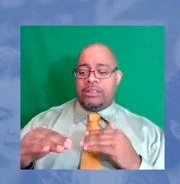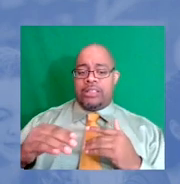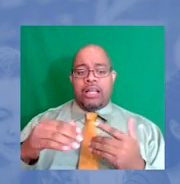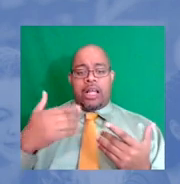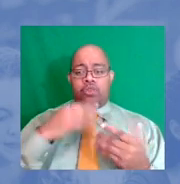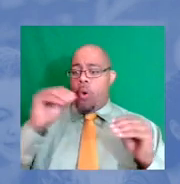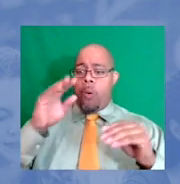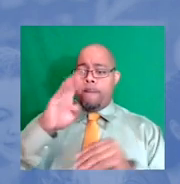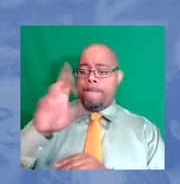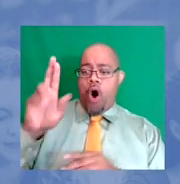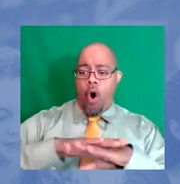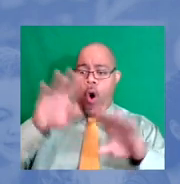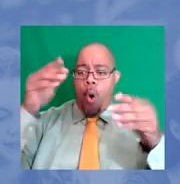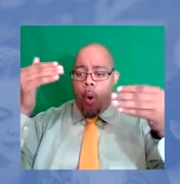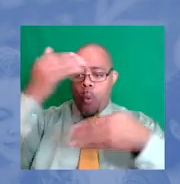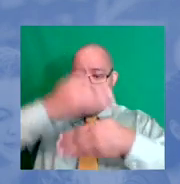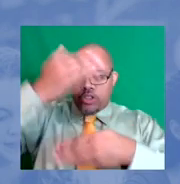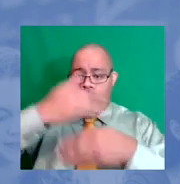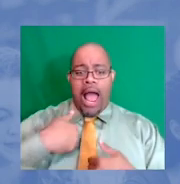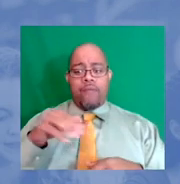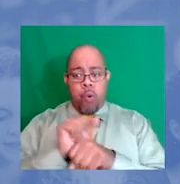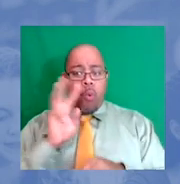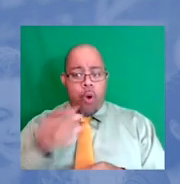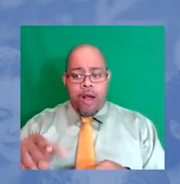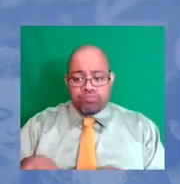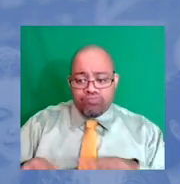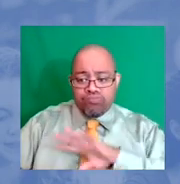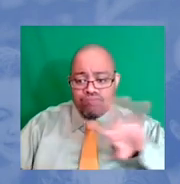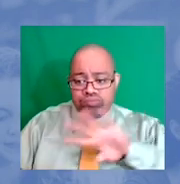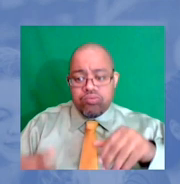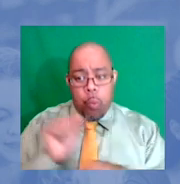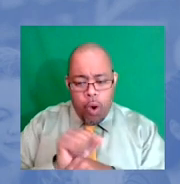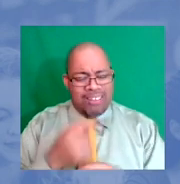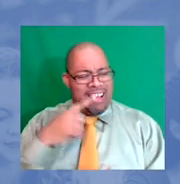THAT HAVE WORKING WATER FOUNTAINS AND WONDER AND ASK WHY WE DON'T HAVE THESE THINGS.